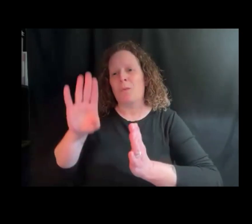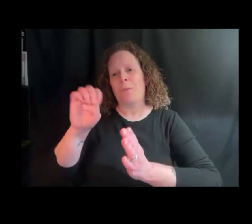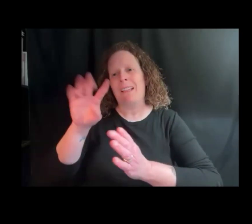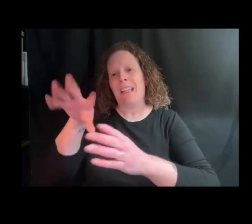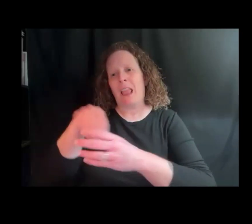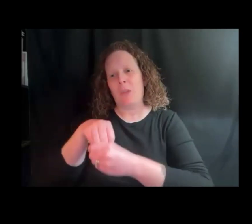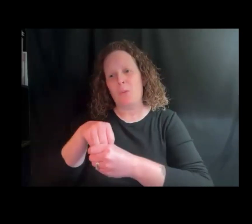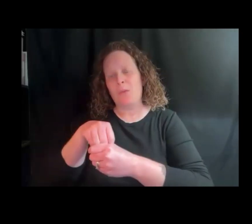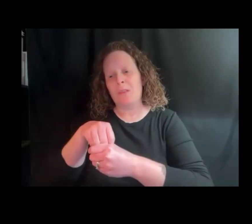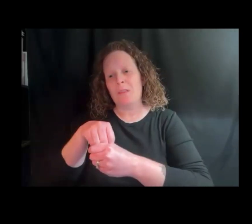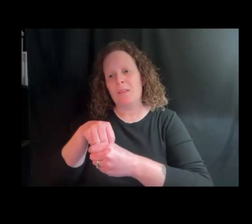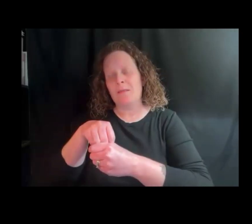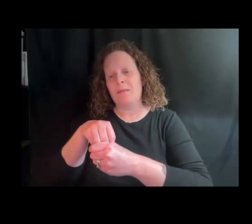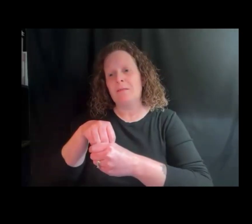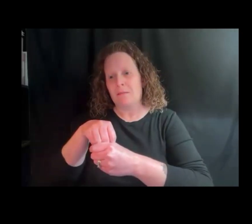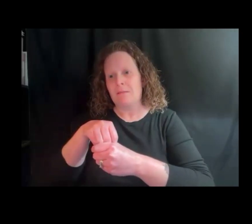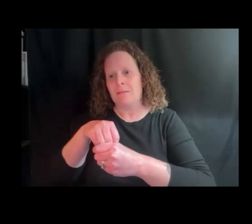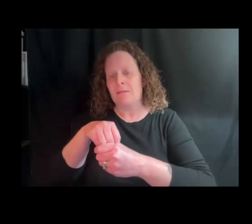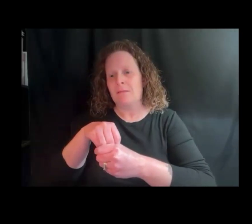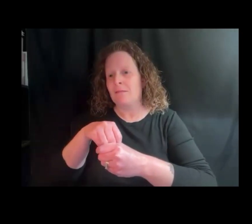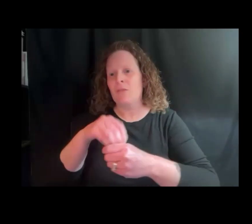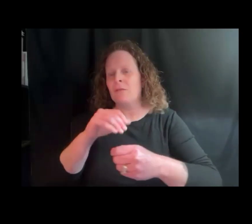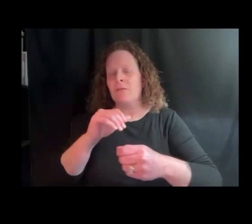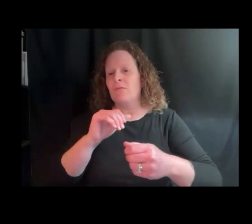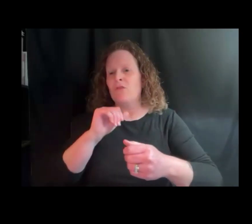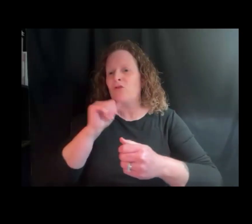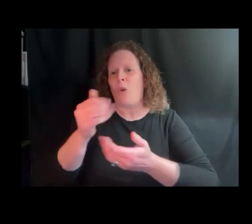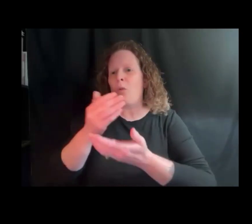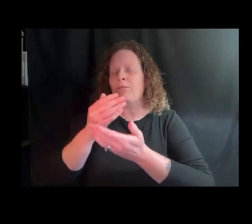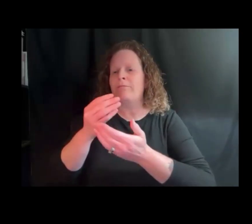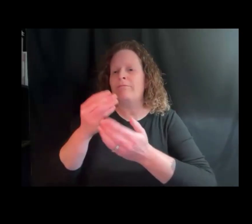because it's super important for the students to be included